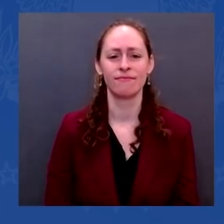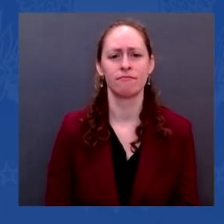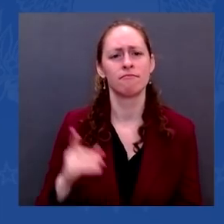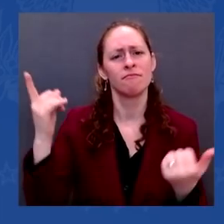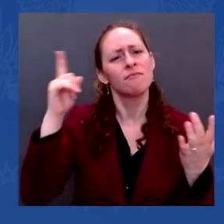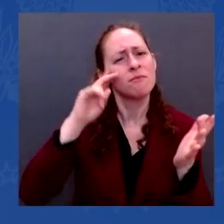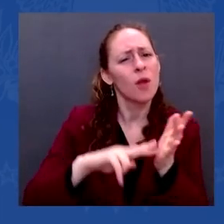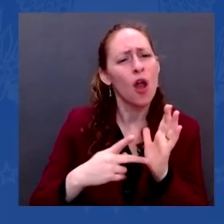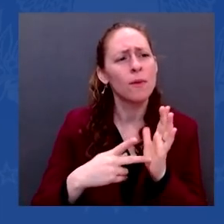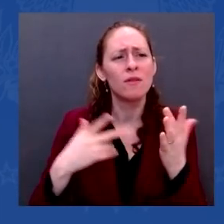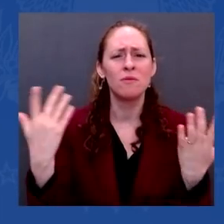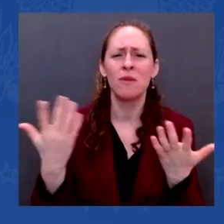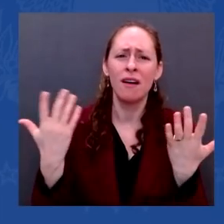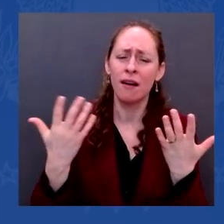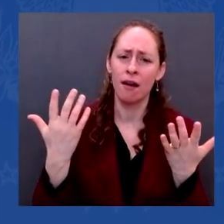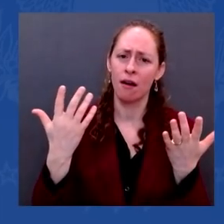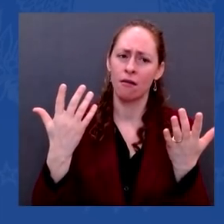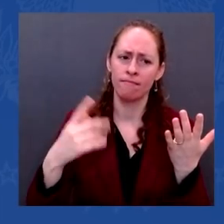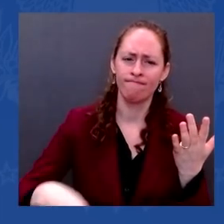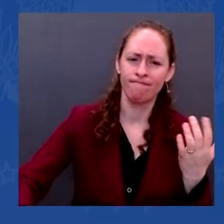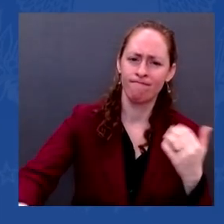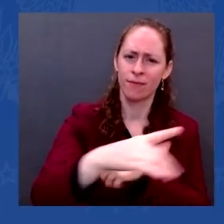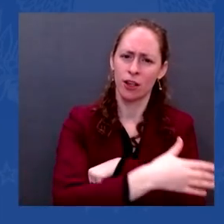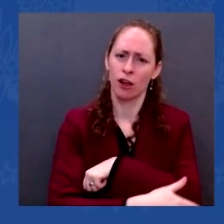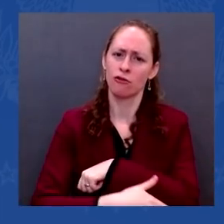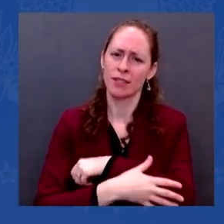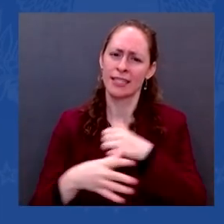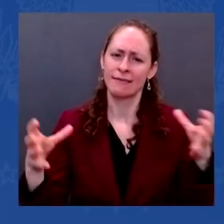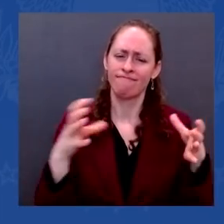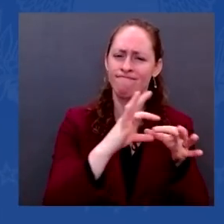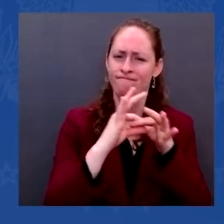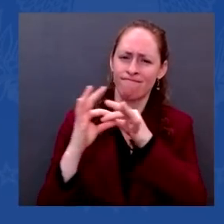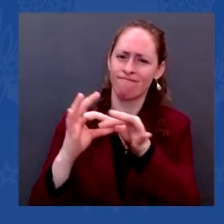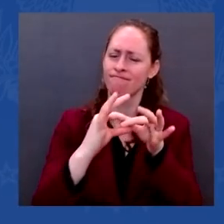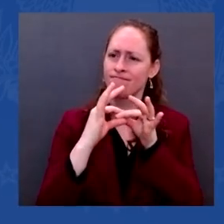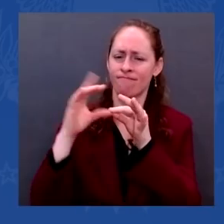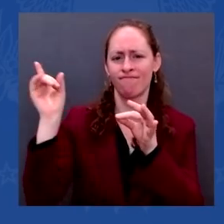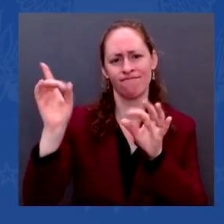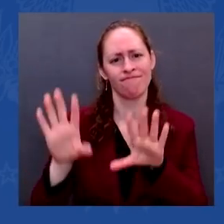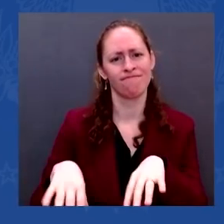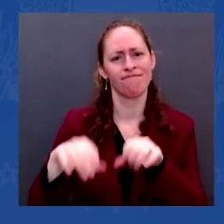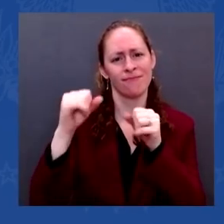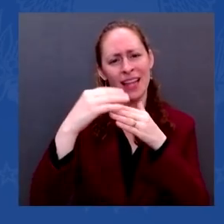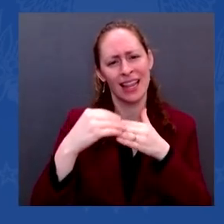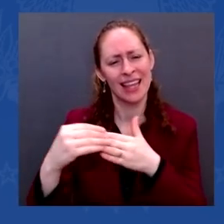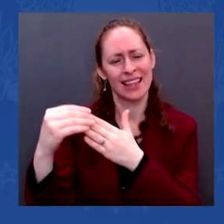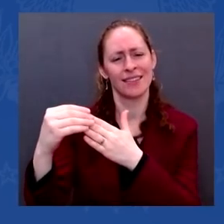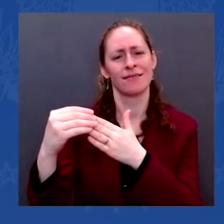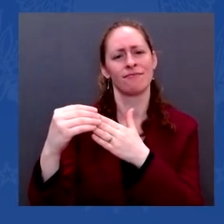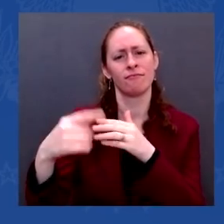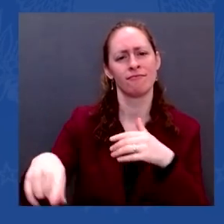It is my honor and privilege to introduce this man of faith and great courage, President Joe Biden.